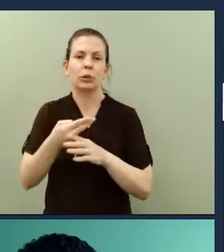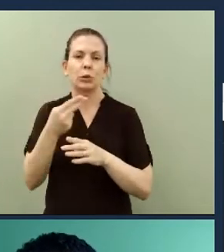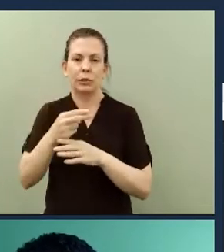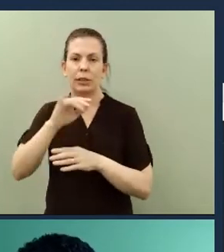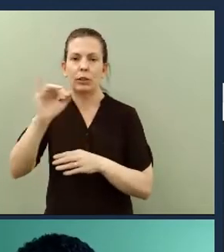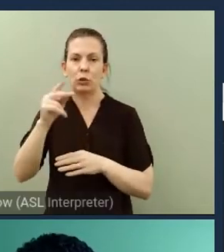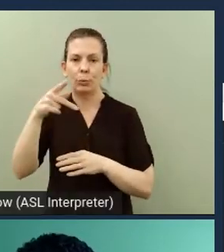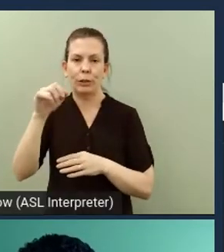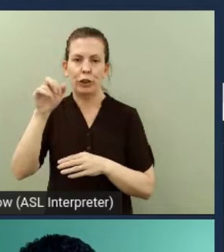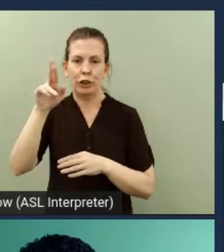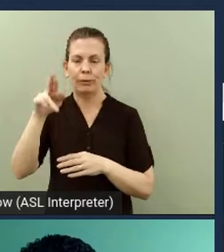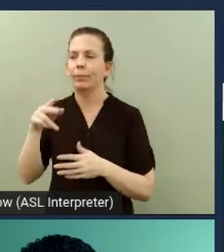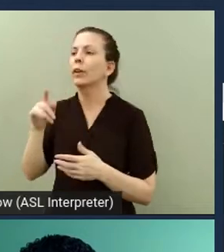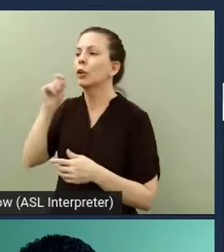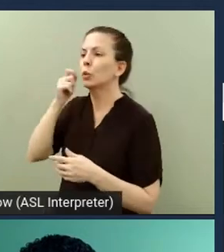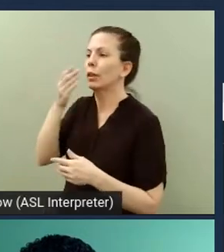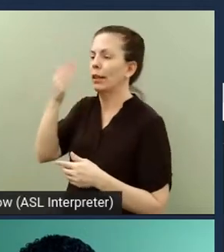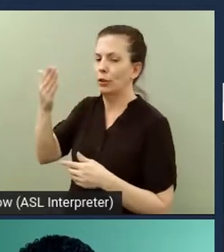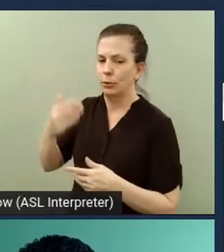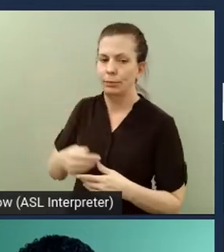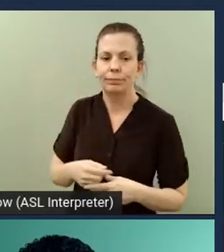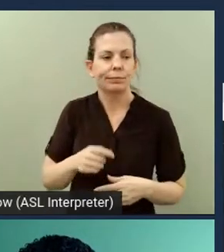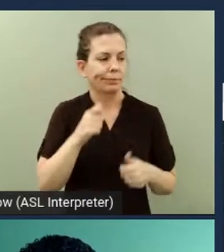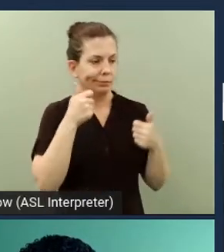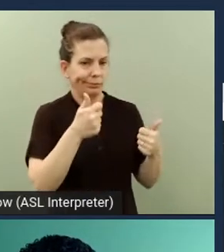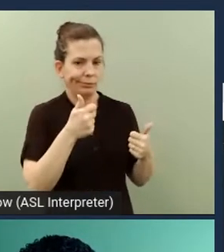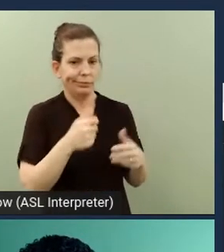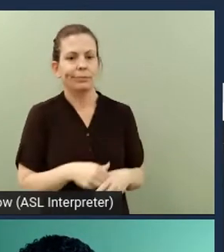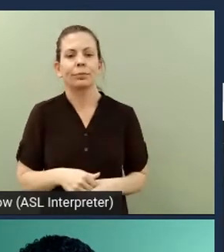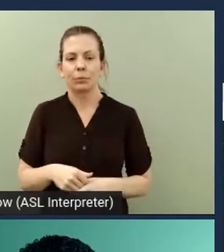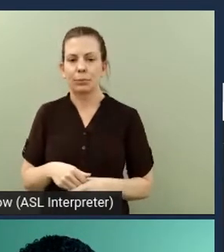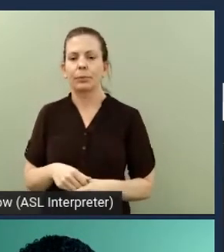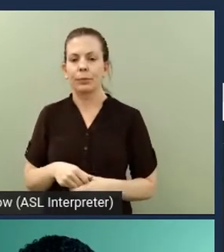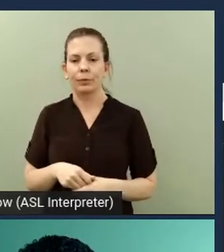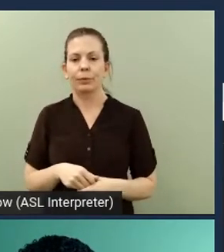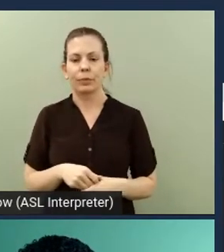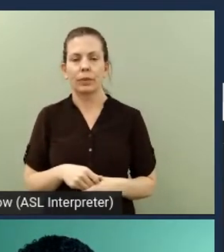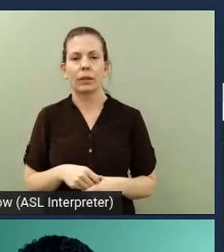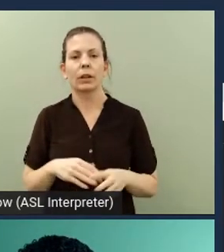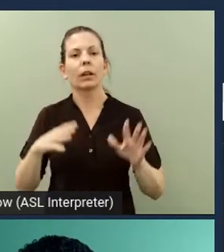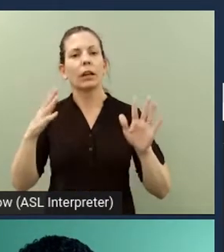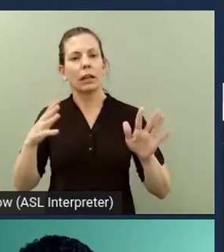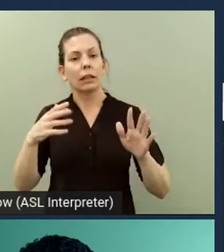Okay, okay, cool, thank you. Cool, so what we did now, just to,